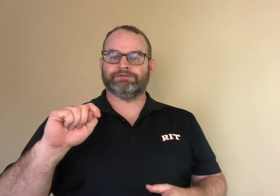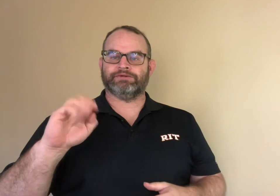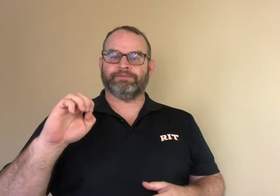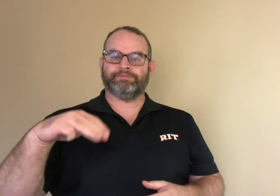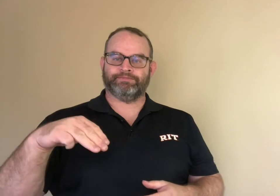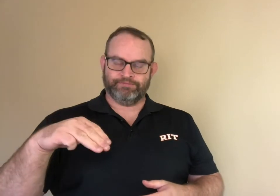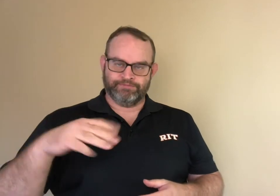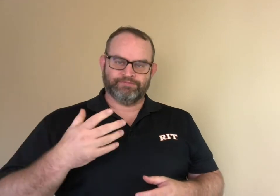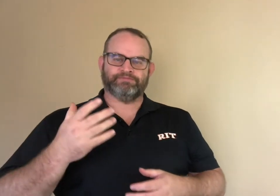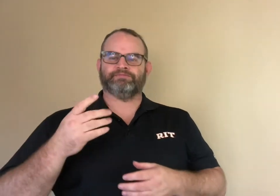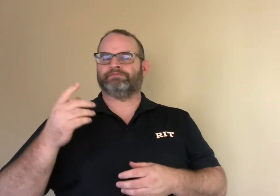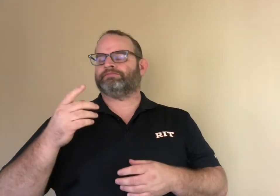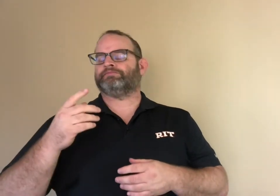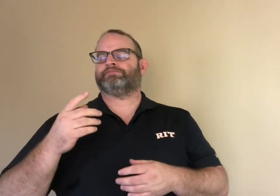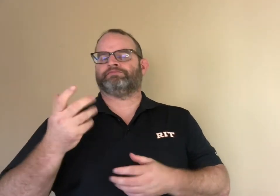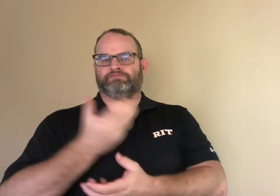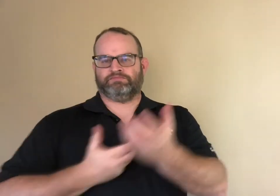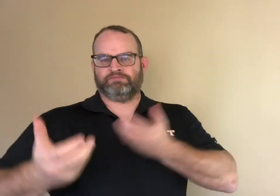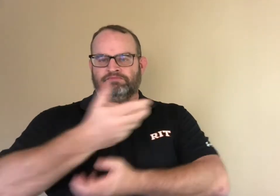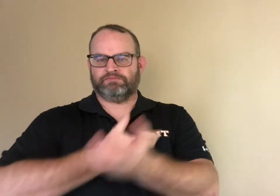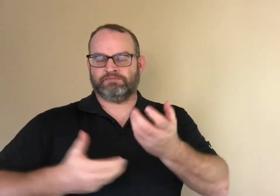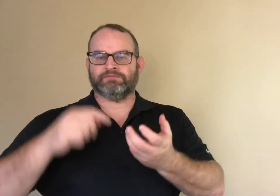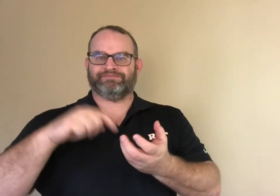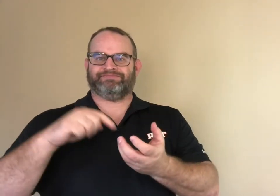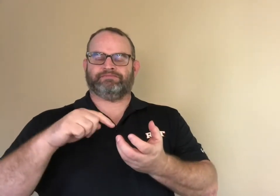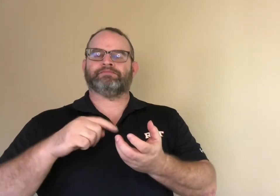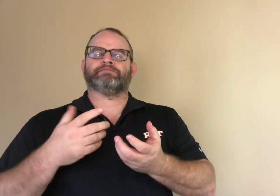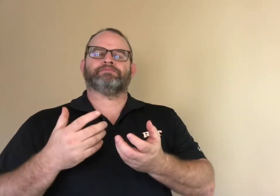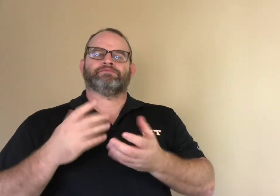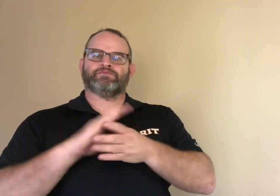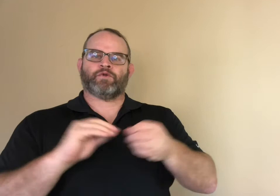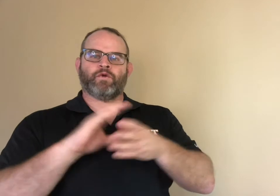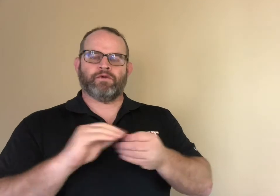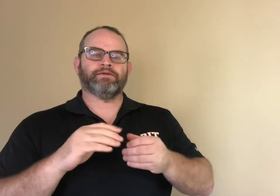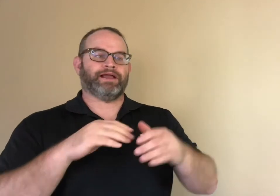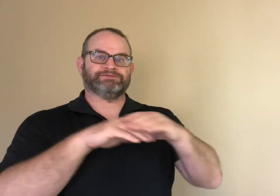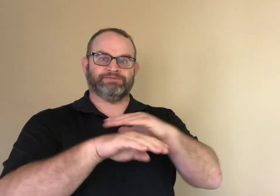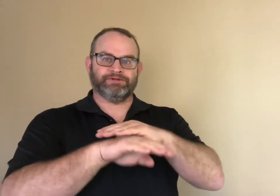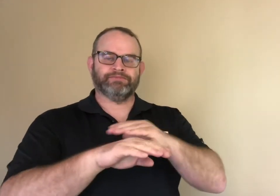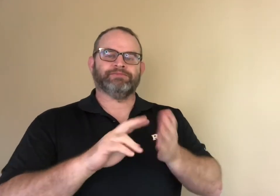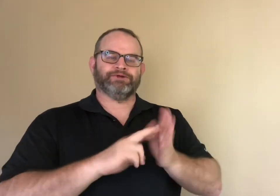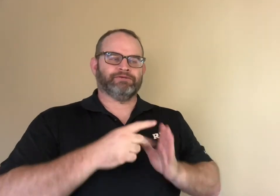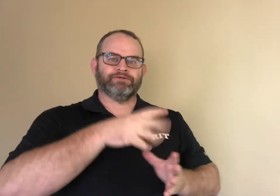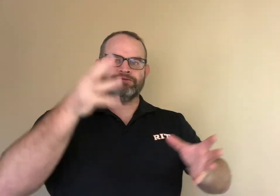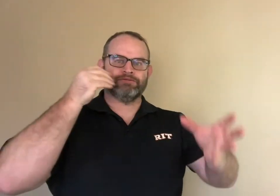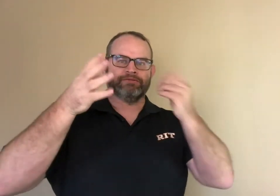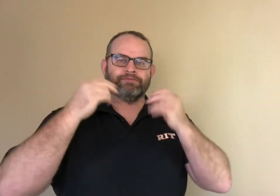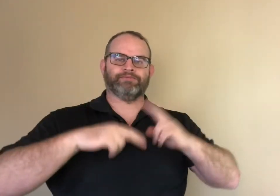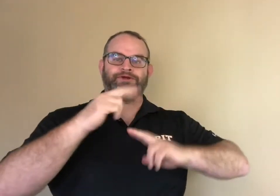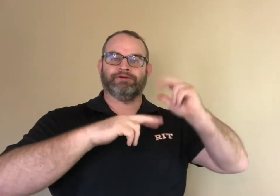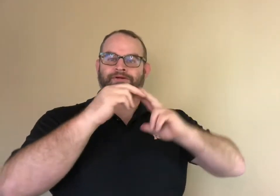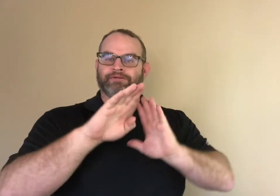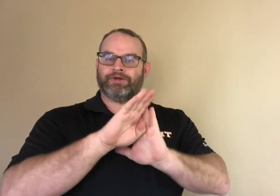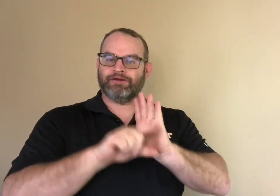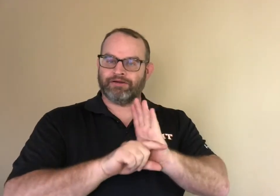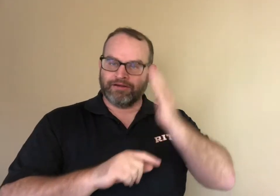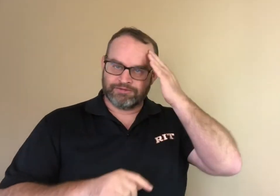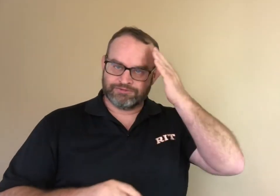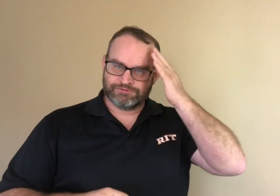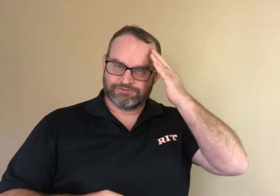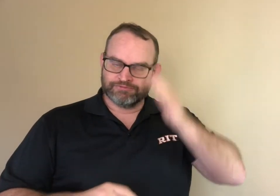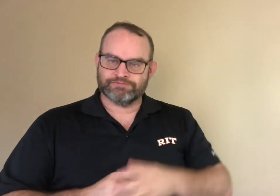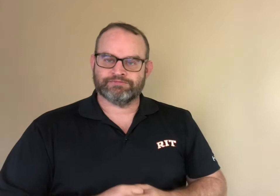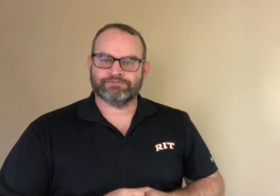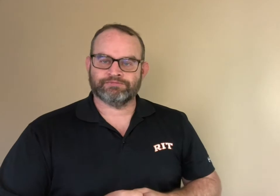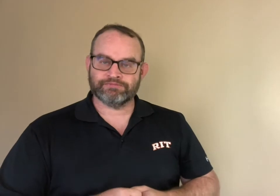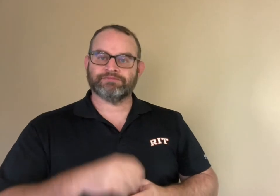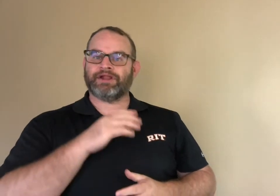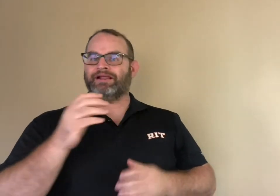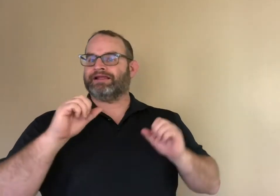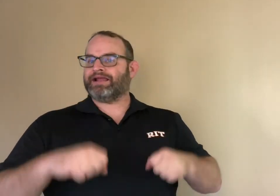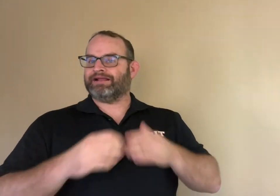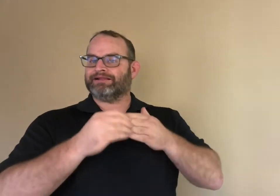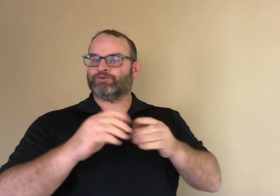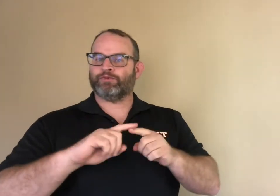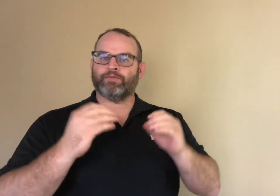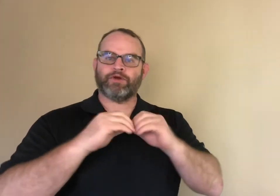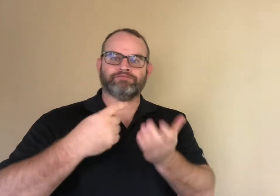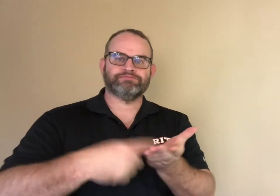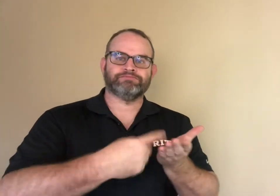Through STEM stories in their languages, deaf children build their background knowledge